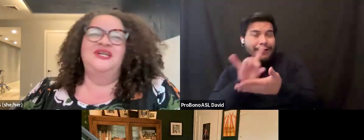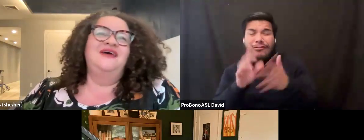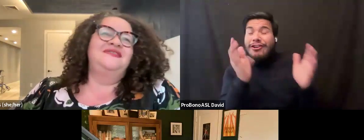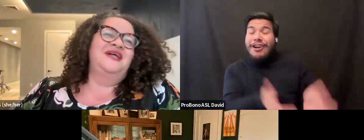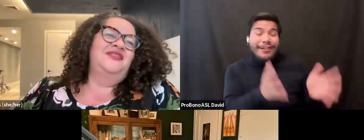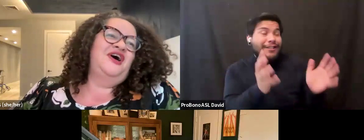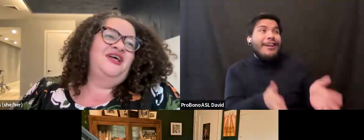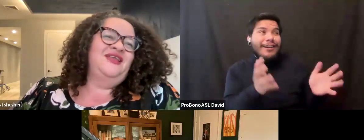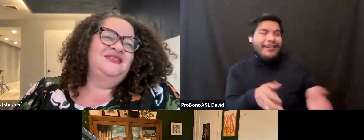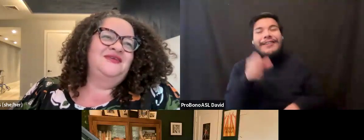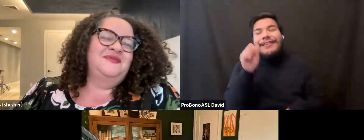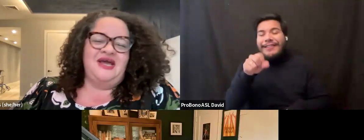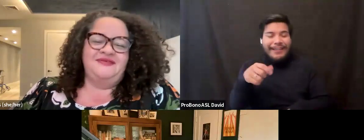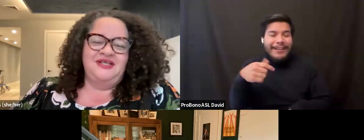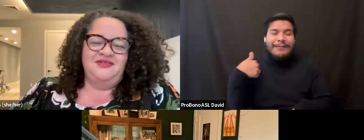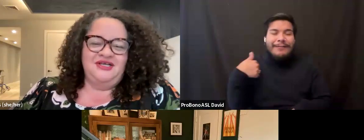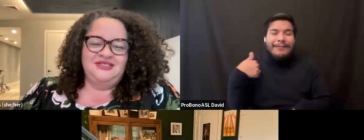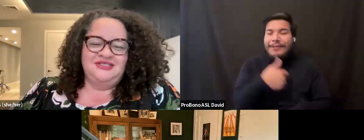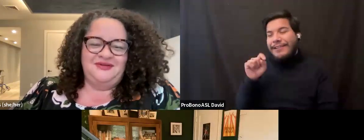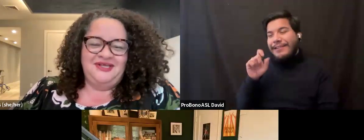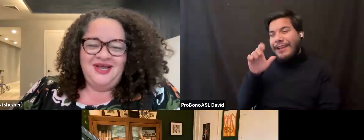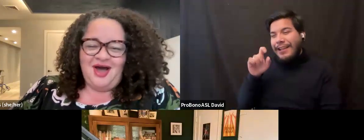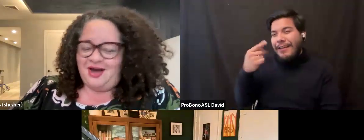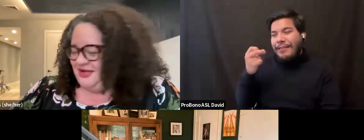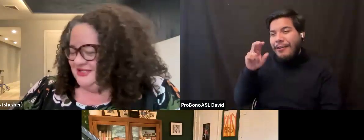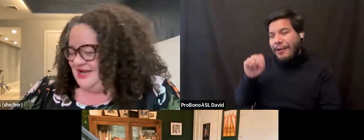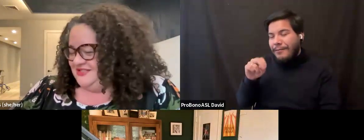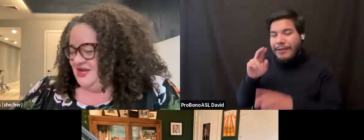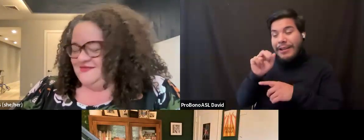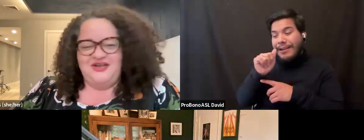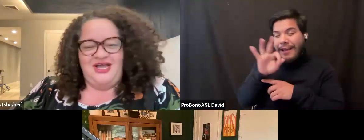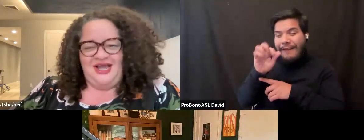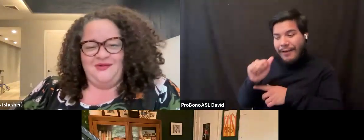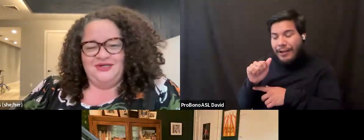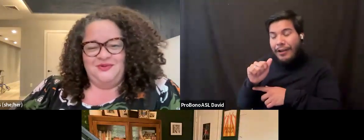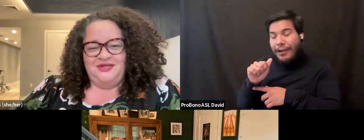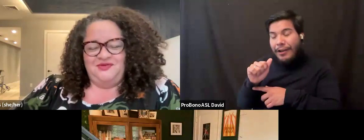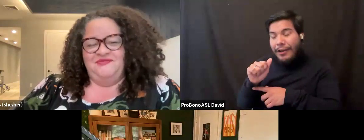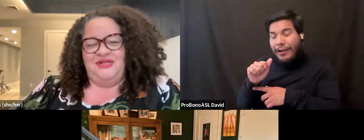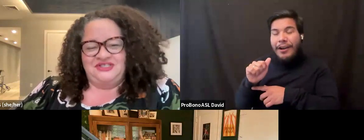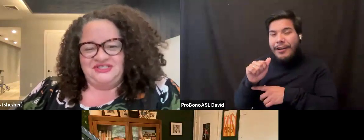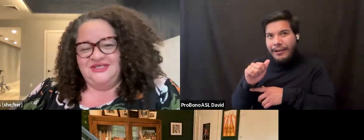We're going to have a telethon. It's going to be the NAAFA tele, it's going to be Aubrey and Tigris talk for nine hours while you give pledges.